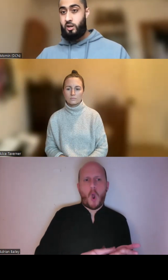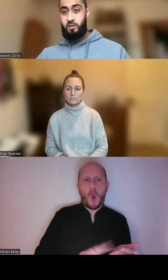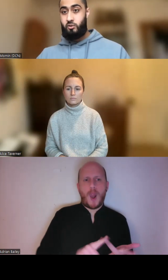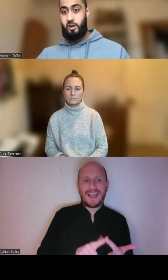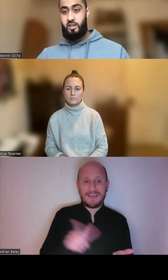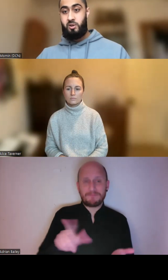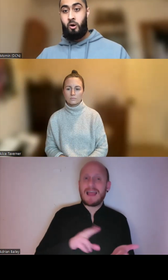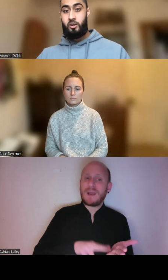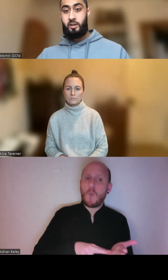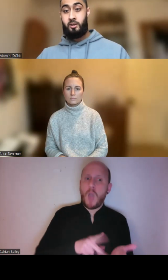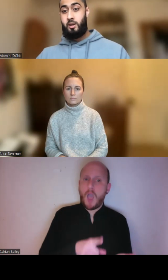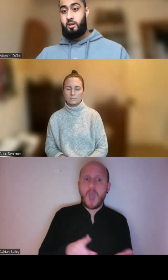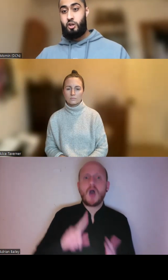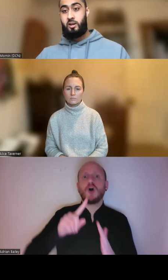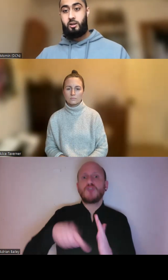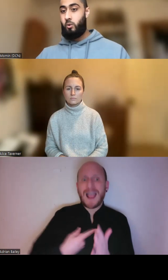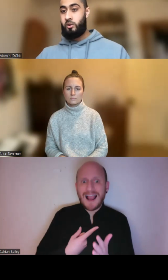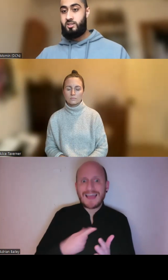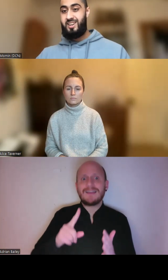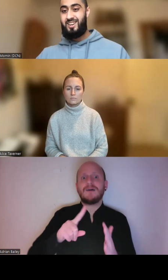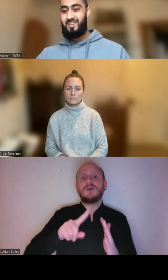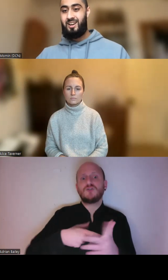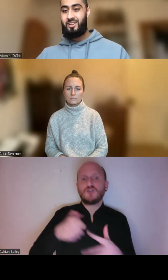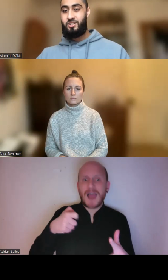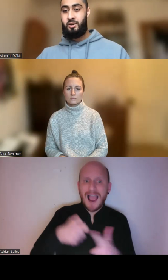Jacqueline's great at email marketing. Jack, audience data and collection.